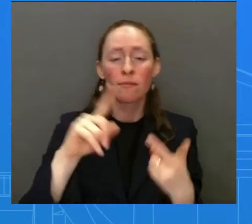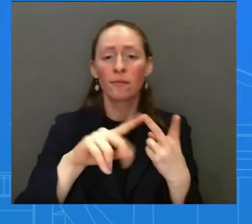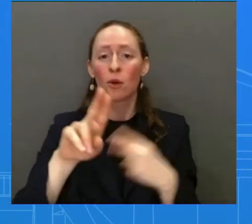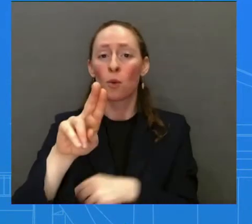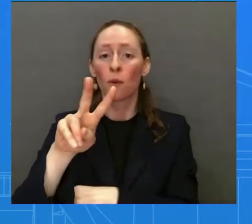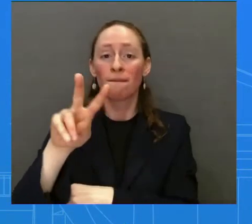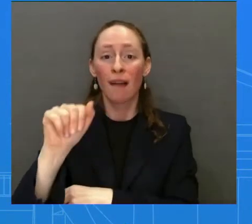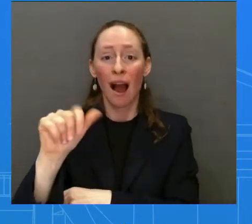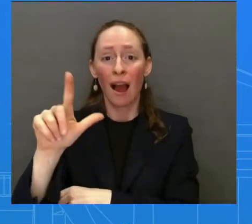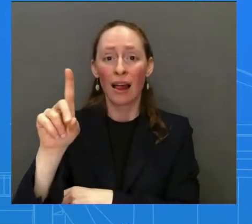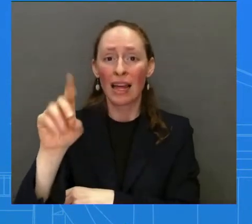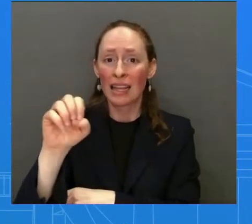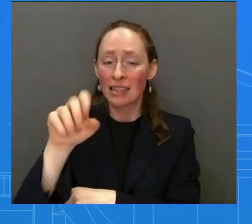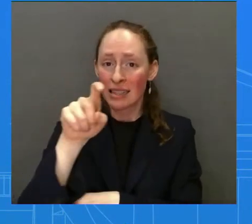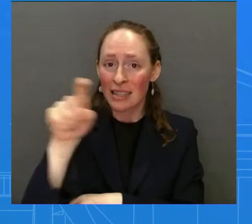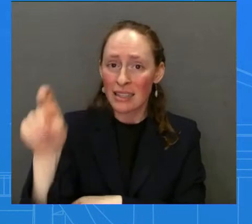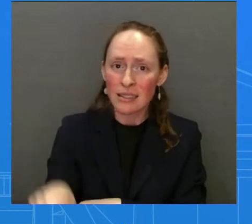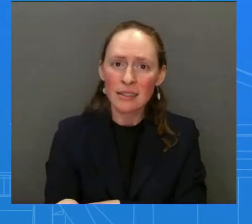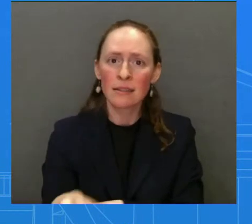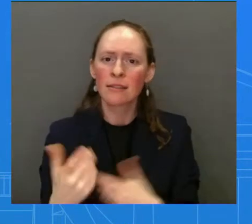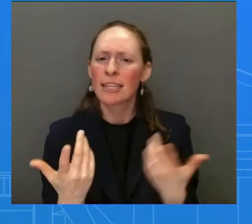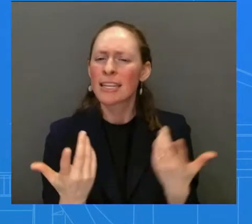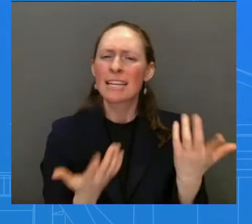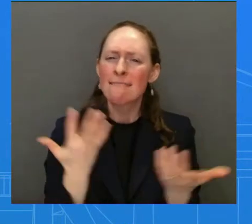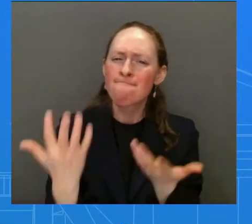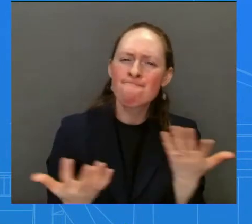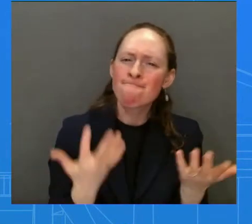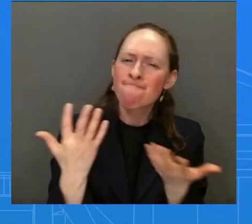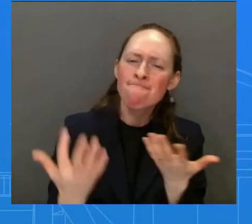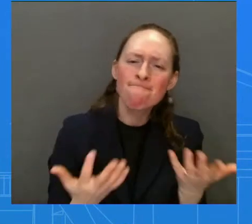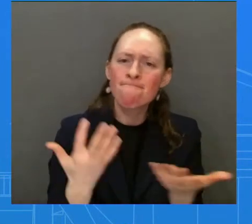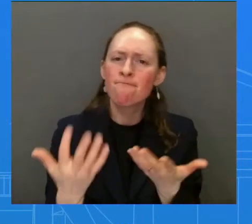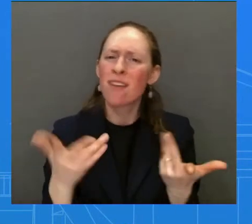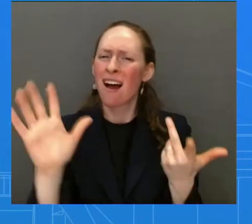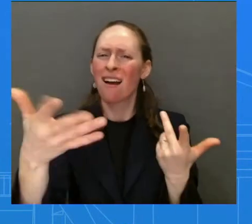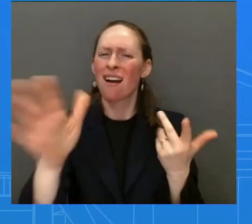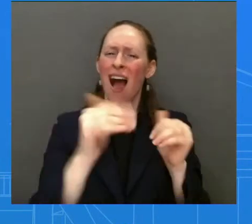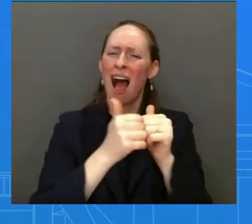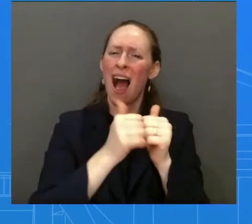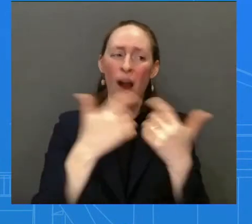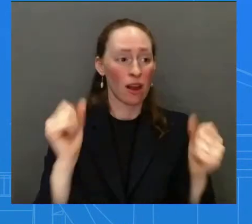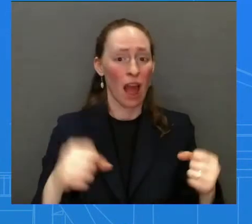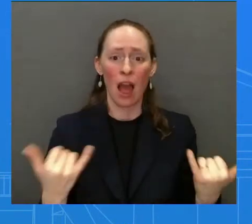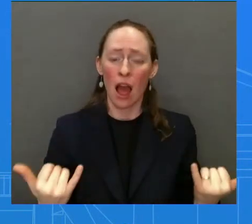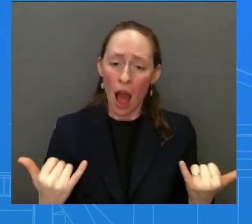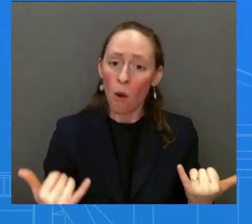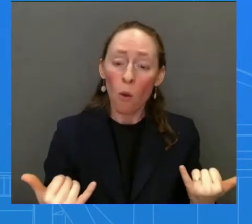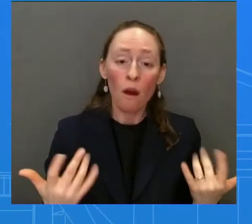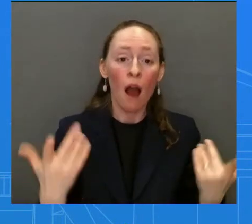as a part of its identity for many Tennesseans who live there and believe in a gun culture.